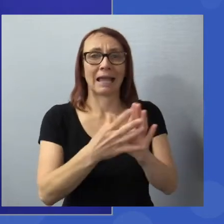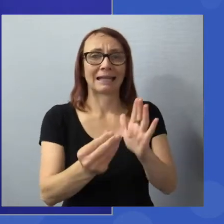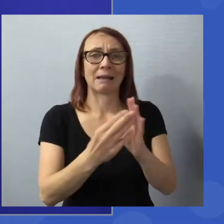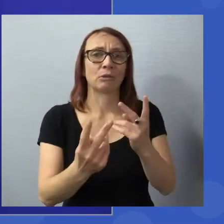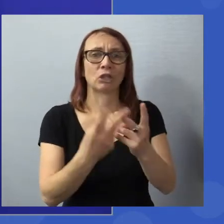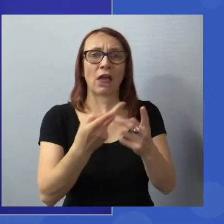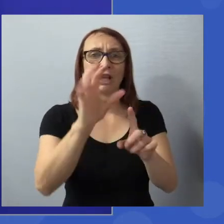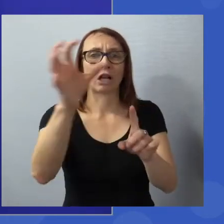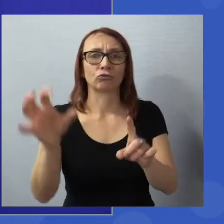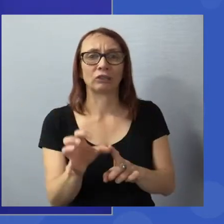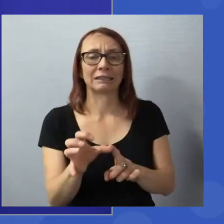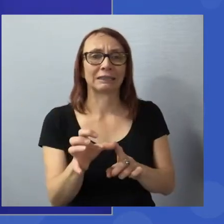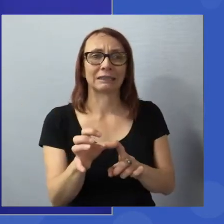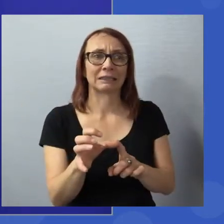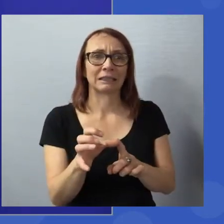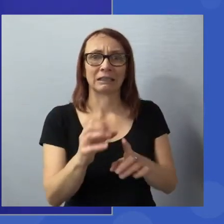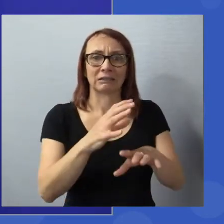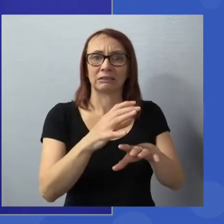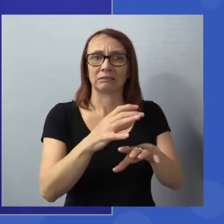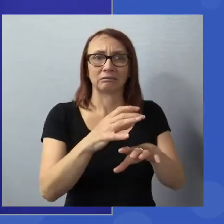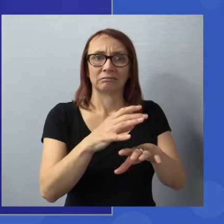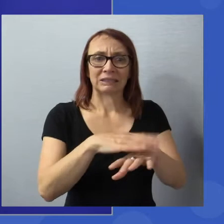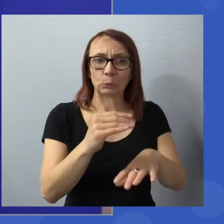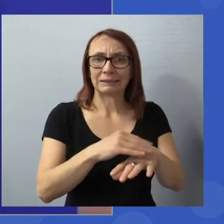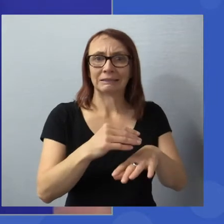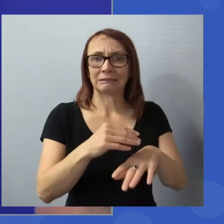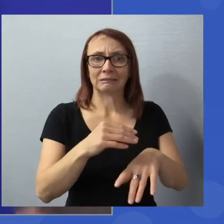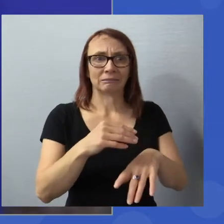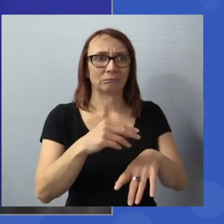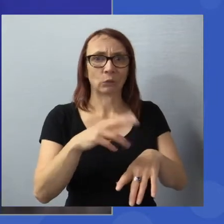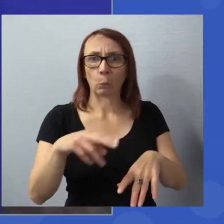have done it Scandinavian countries and some of some of the benefits that we